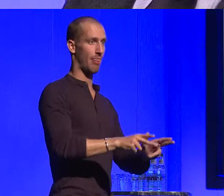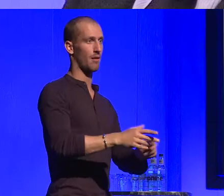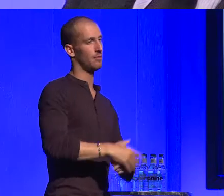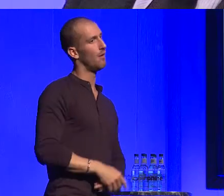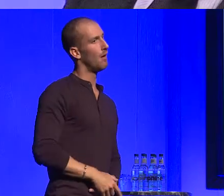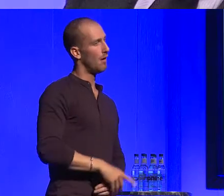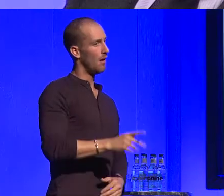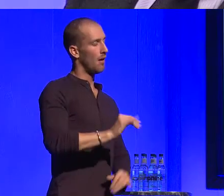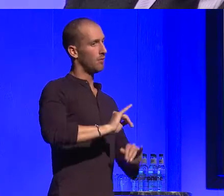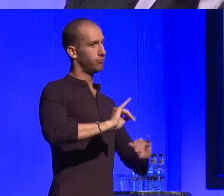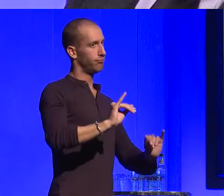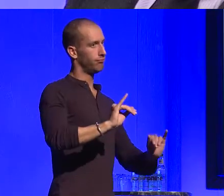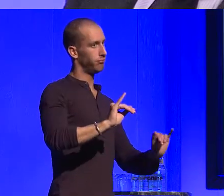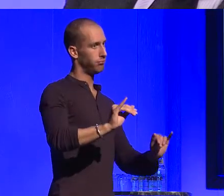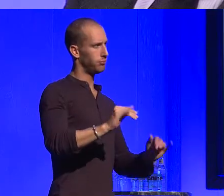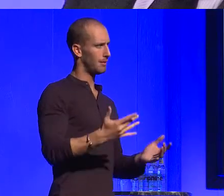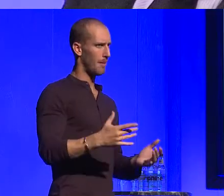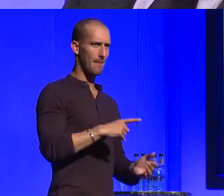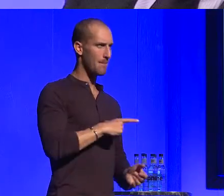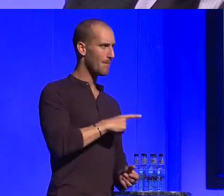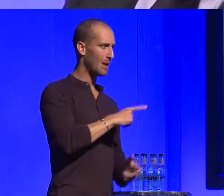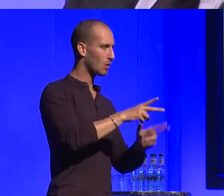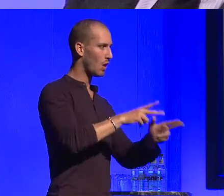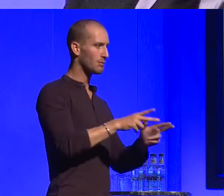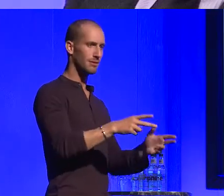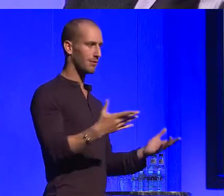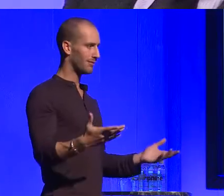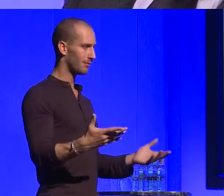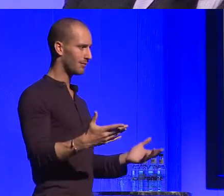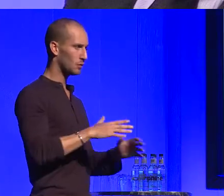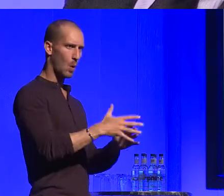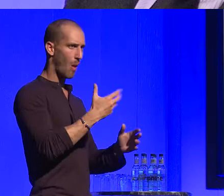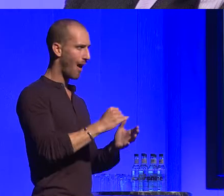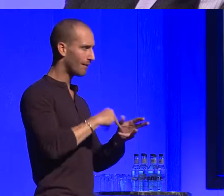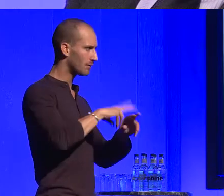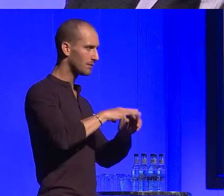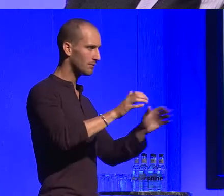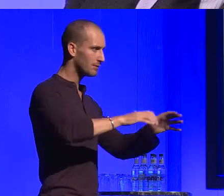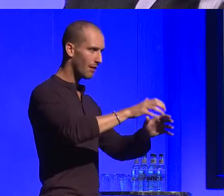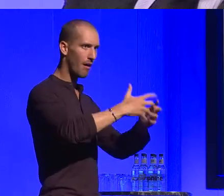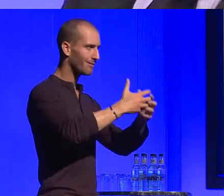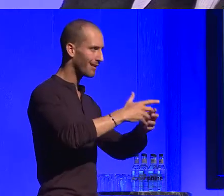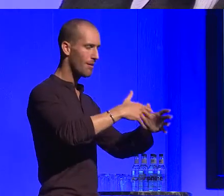caused just by stuff not happening over the weekend and being delayed until Mondays and Tuesdays.